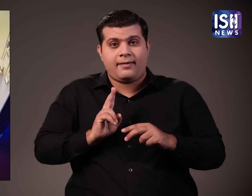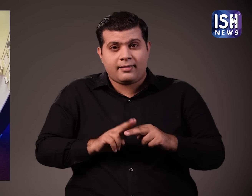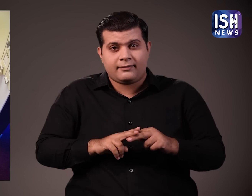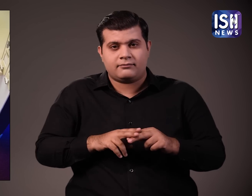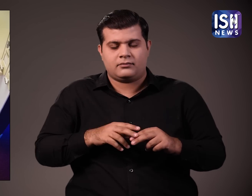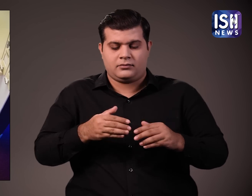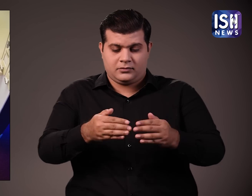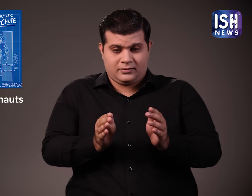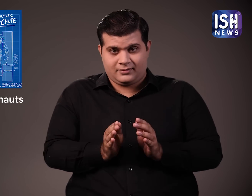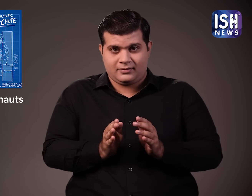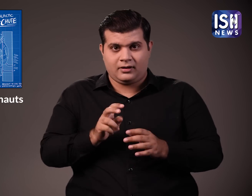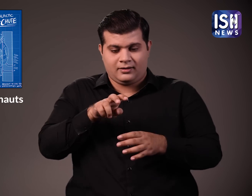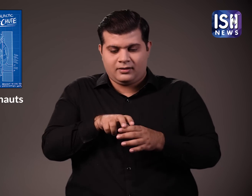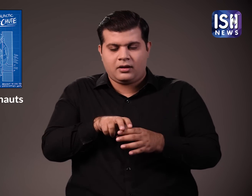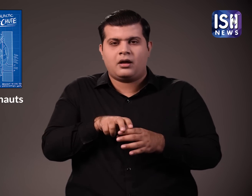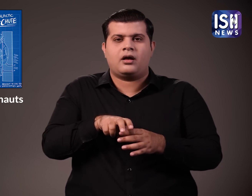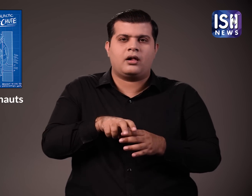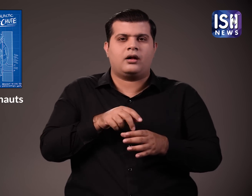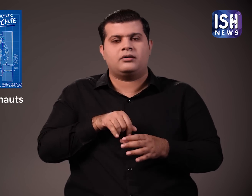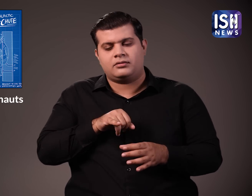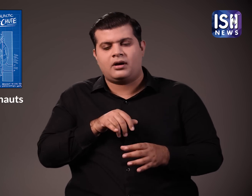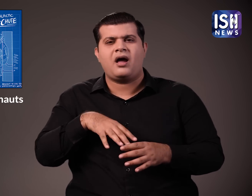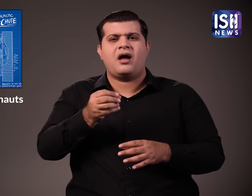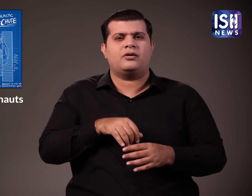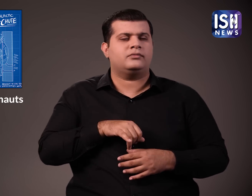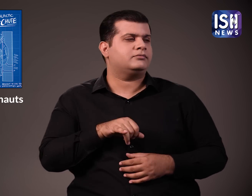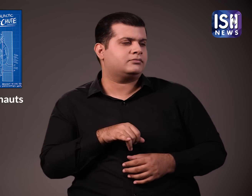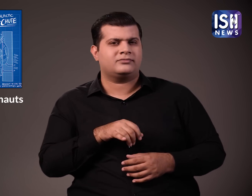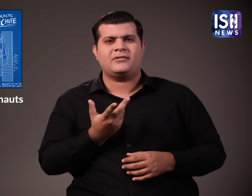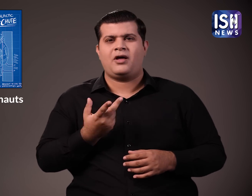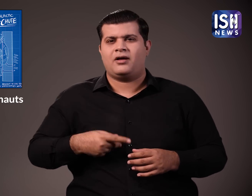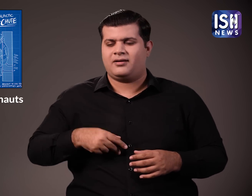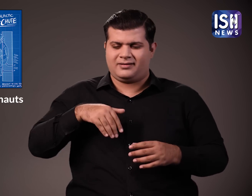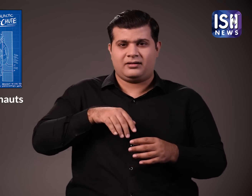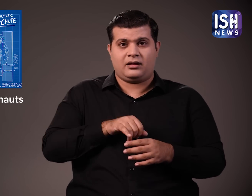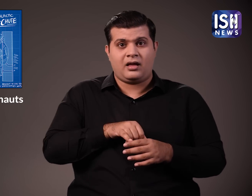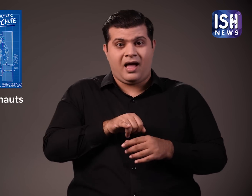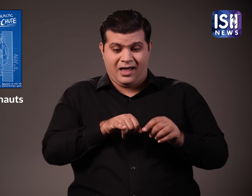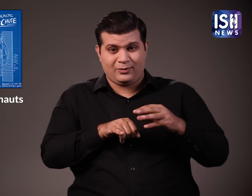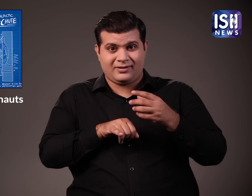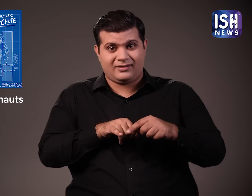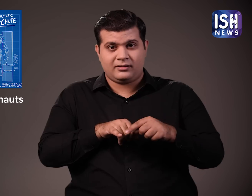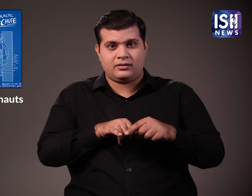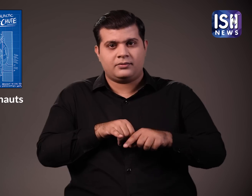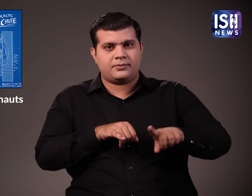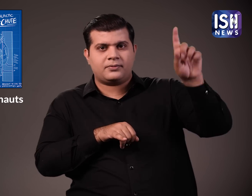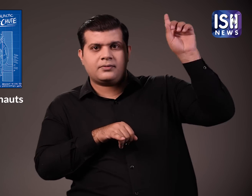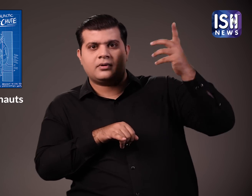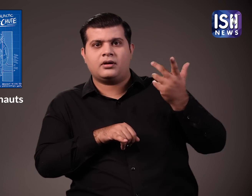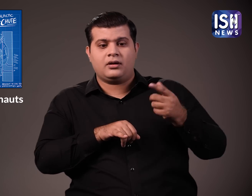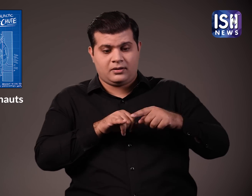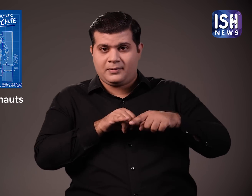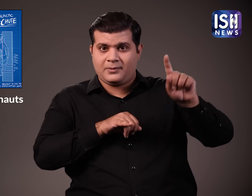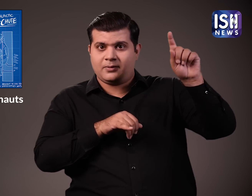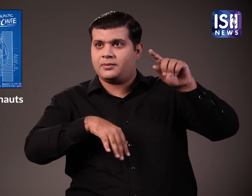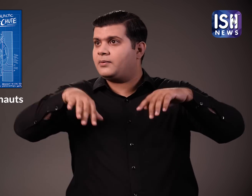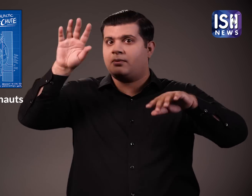Human waste can float around in space.